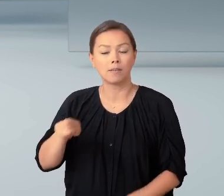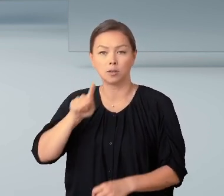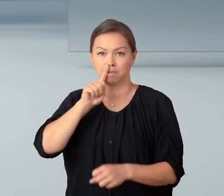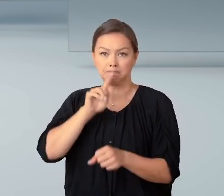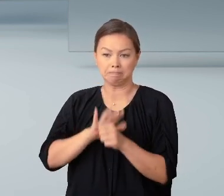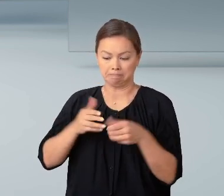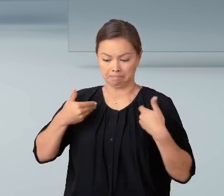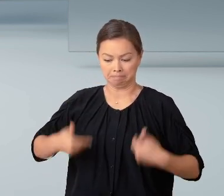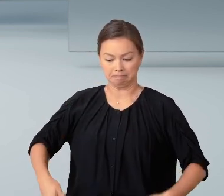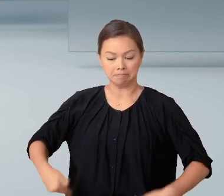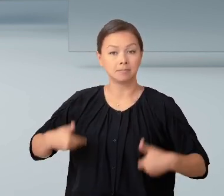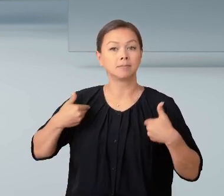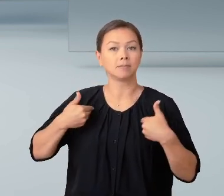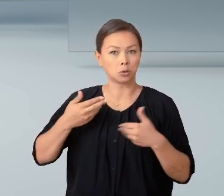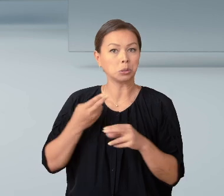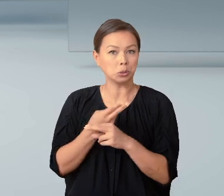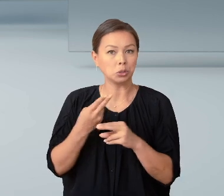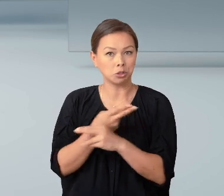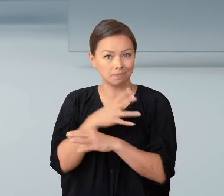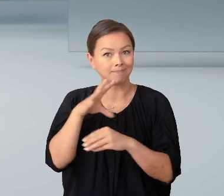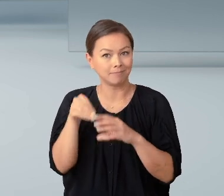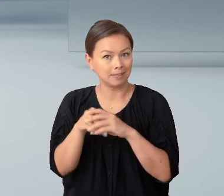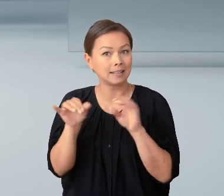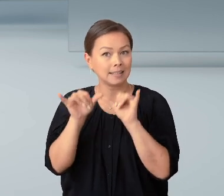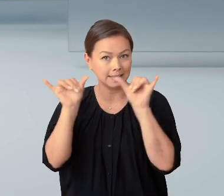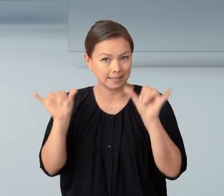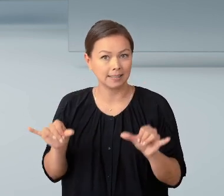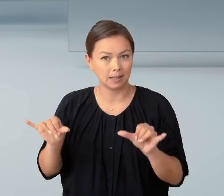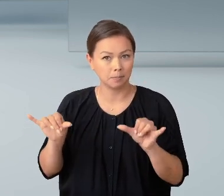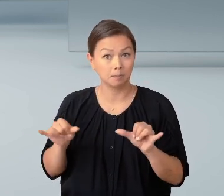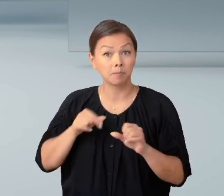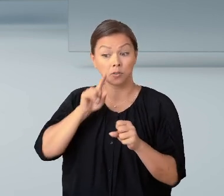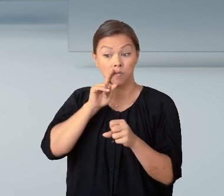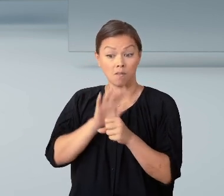as a valid user in the system. Once authenticated, authorization